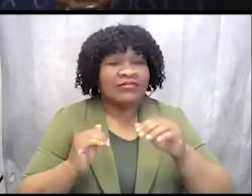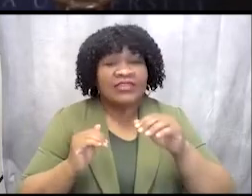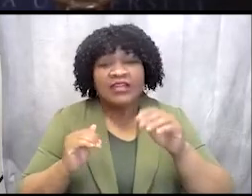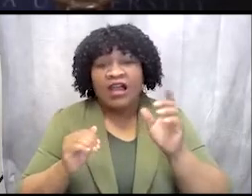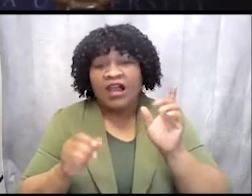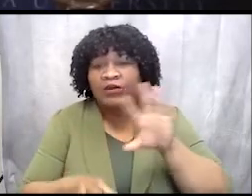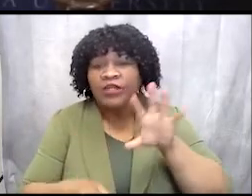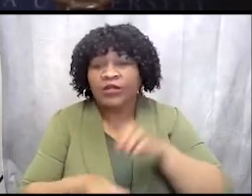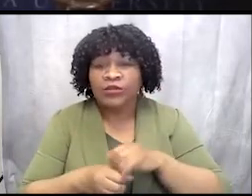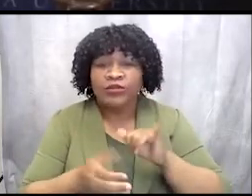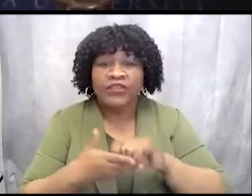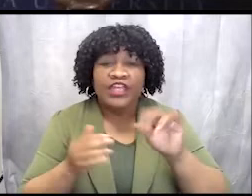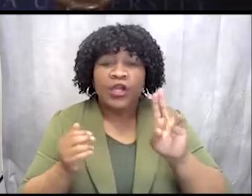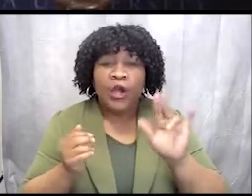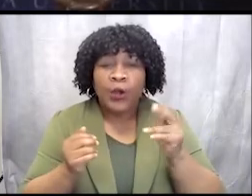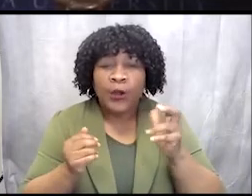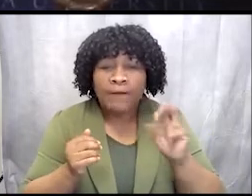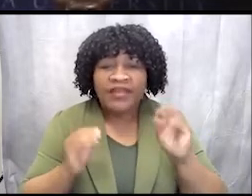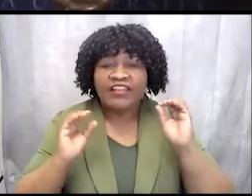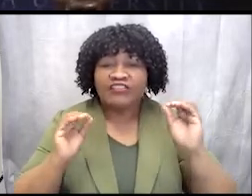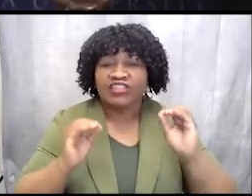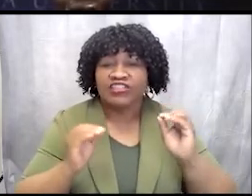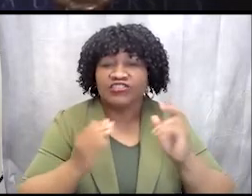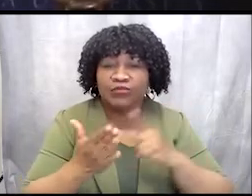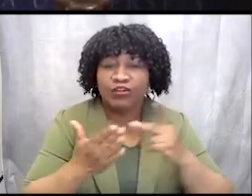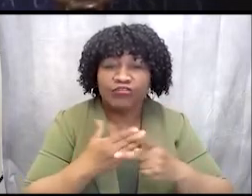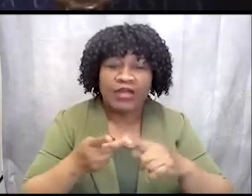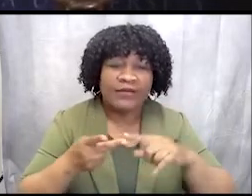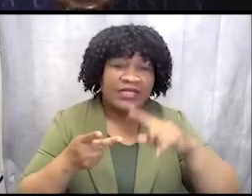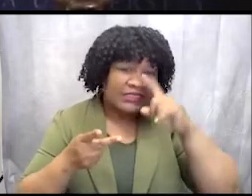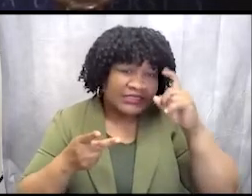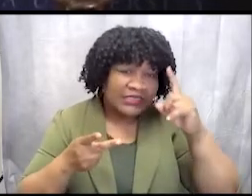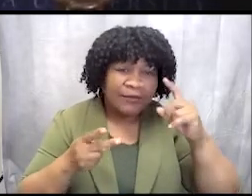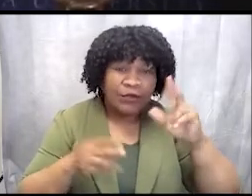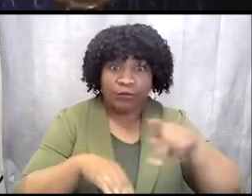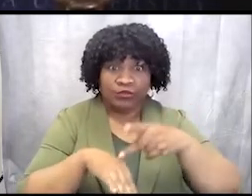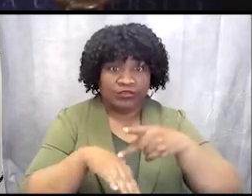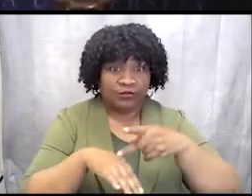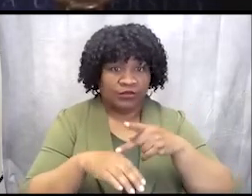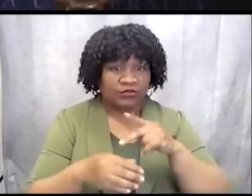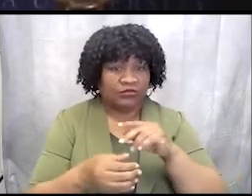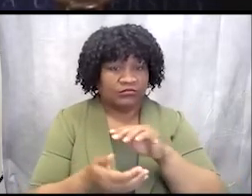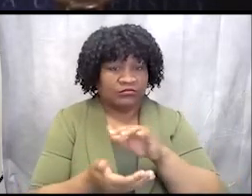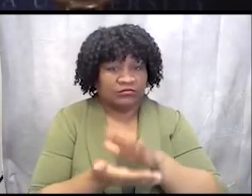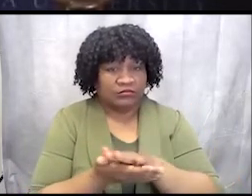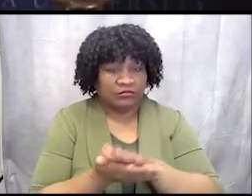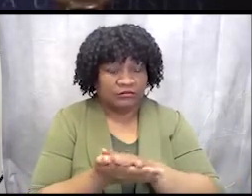including the Urban Education Leaders program and Summer Principals Academy are at the forefront